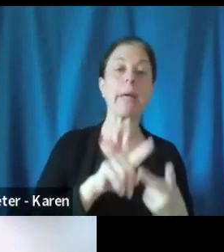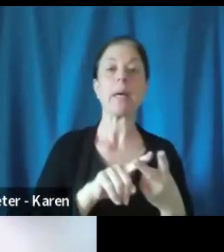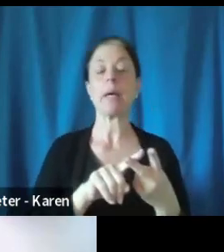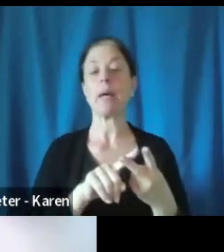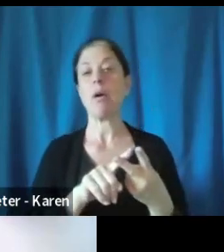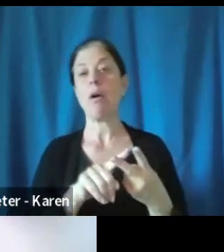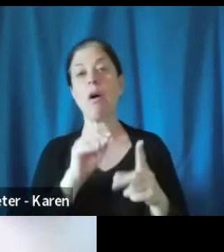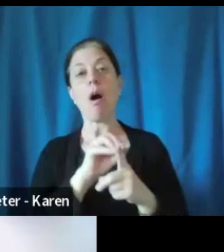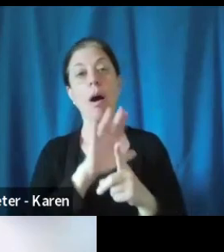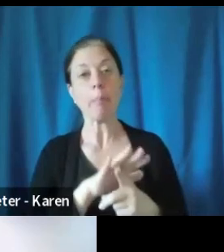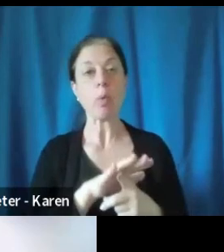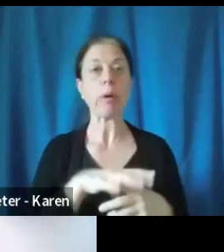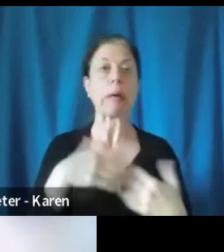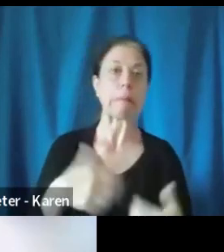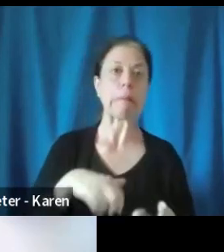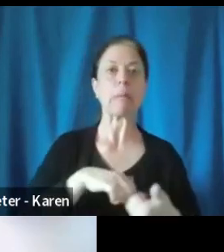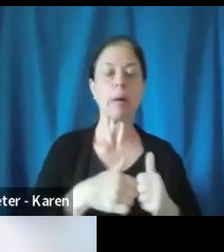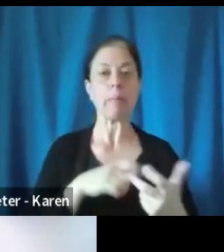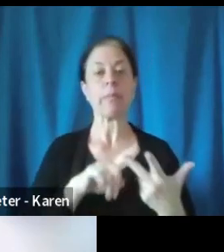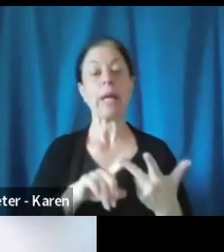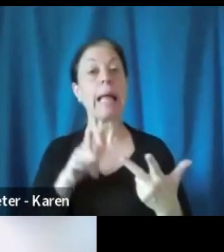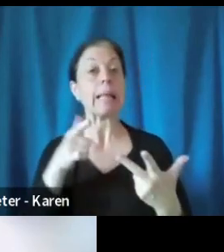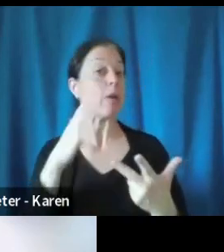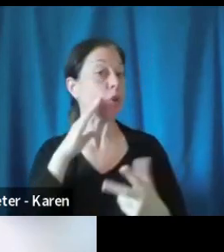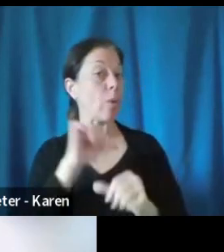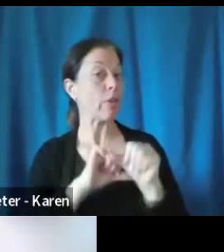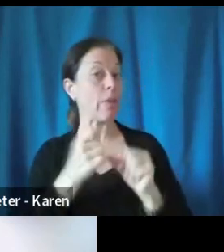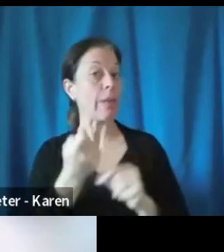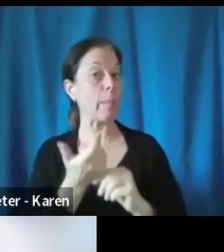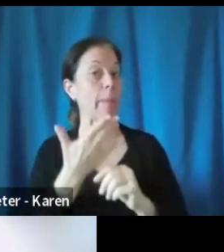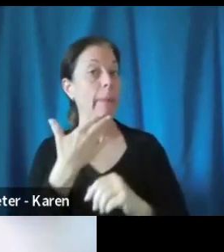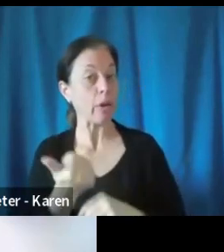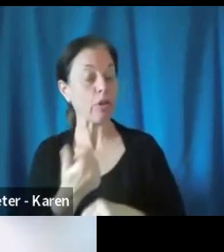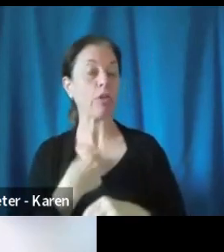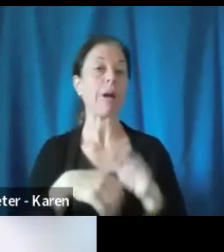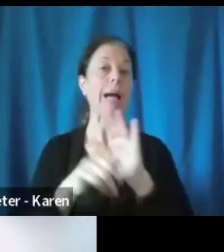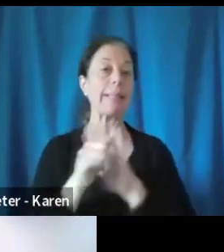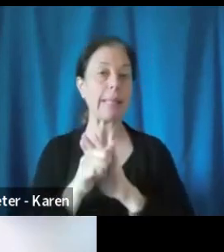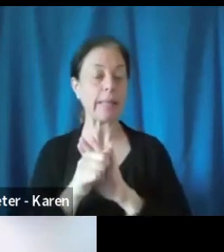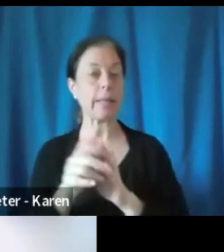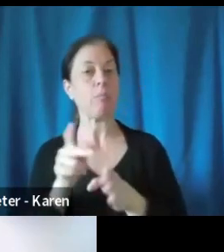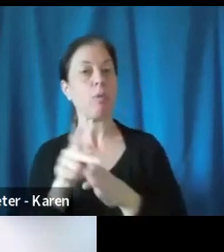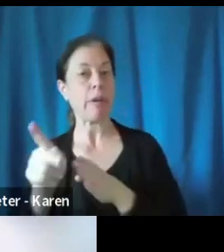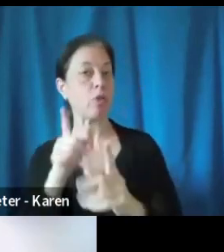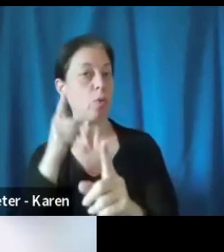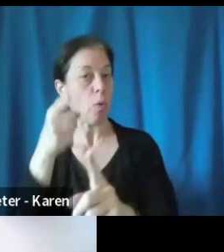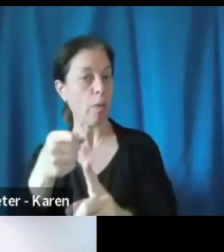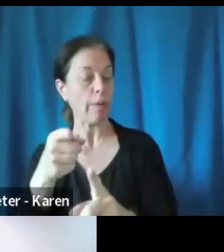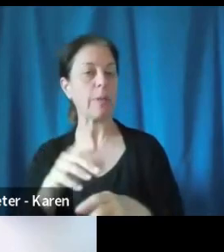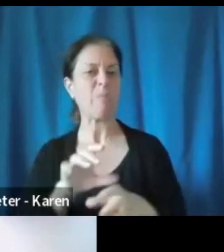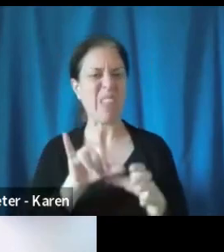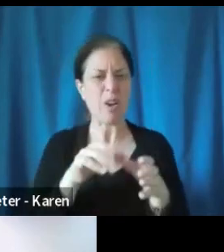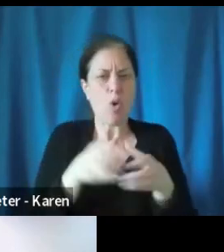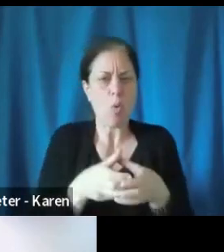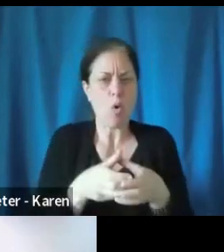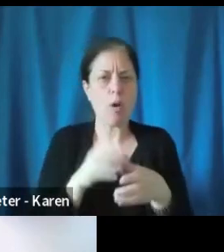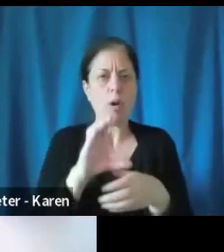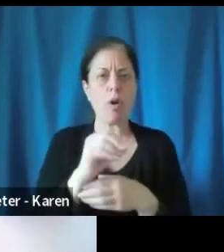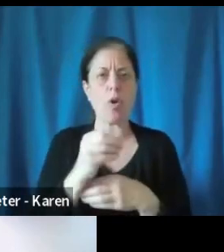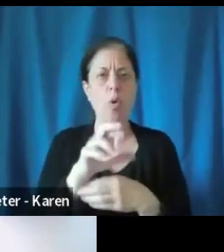you will be able to connect on a variety of issues from hobbies and onboarding issues and later on as you